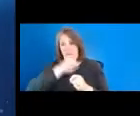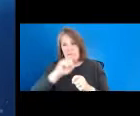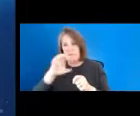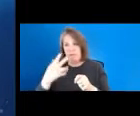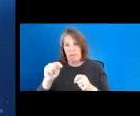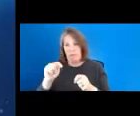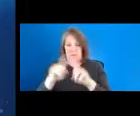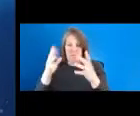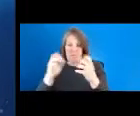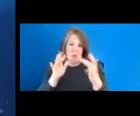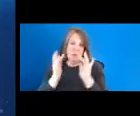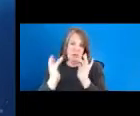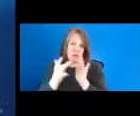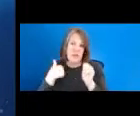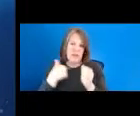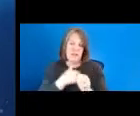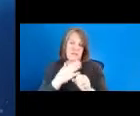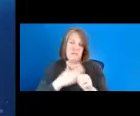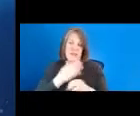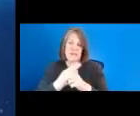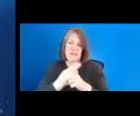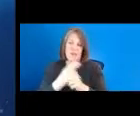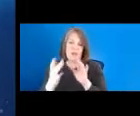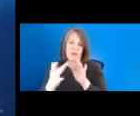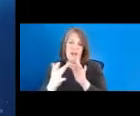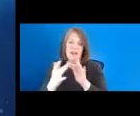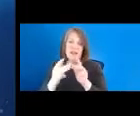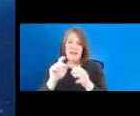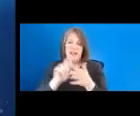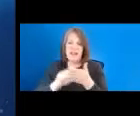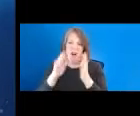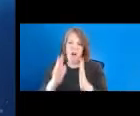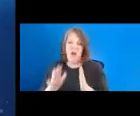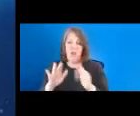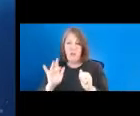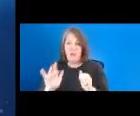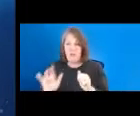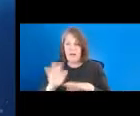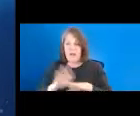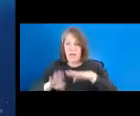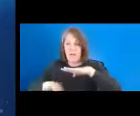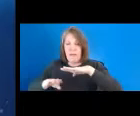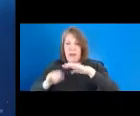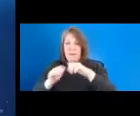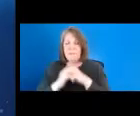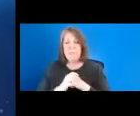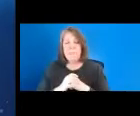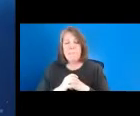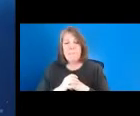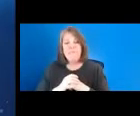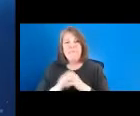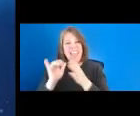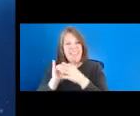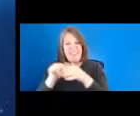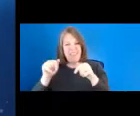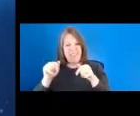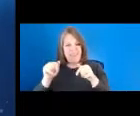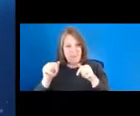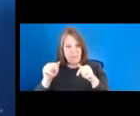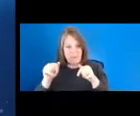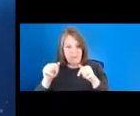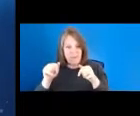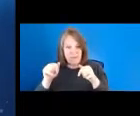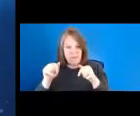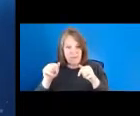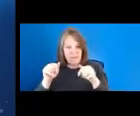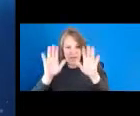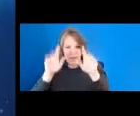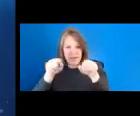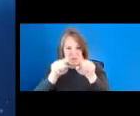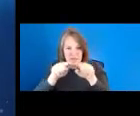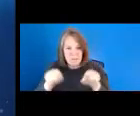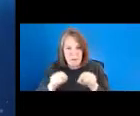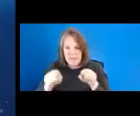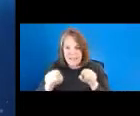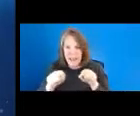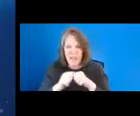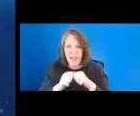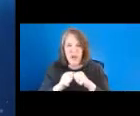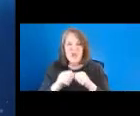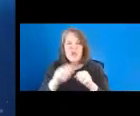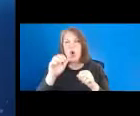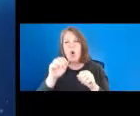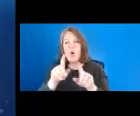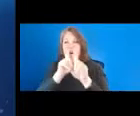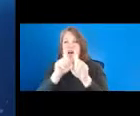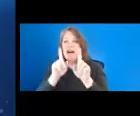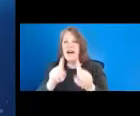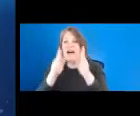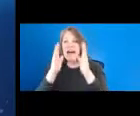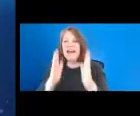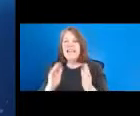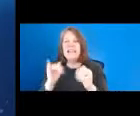16:23:09 contact us, there is a contact down here. Attendees, if they have not listens